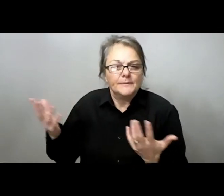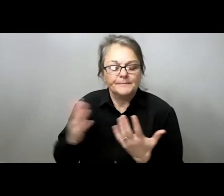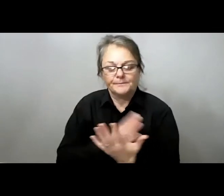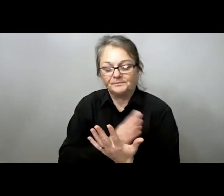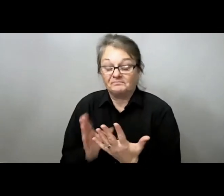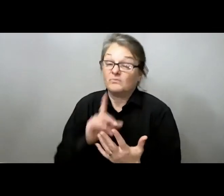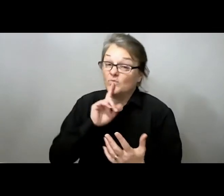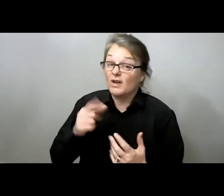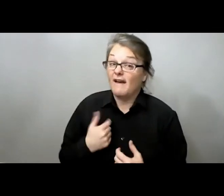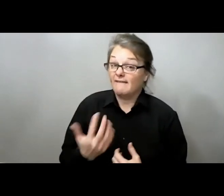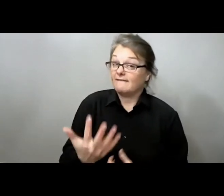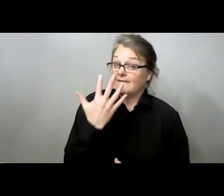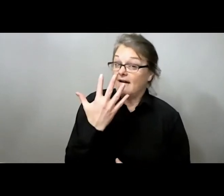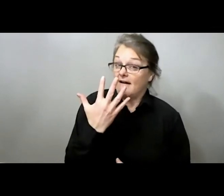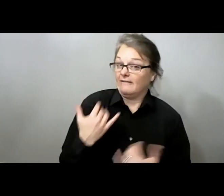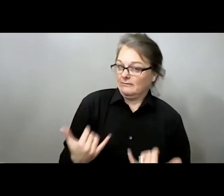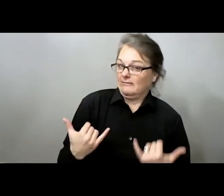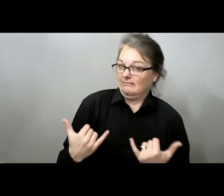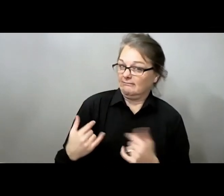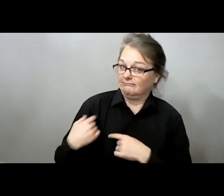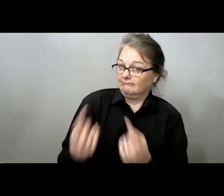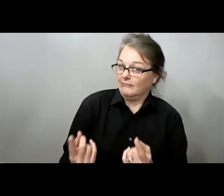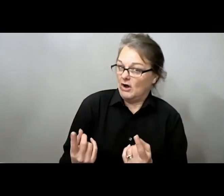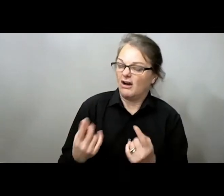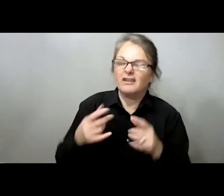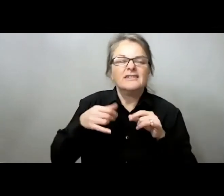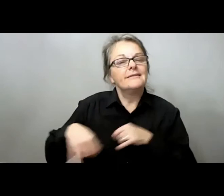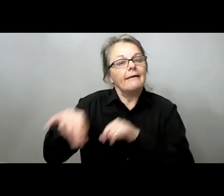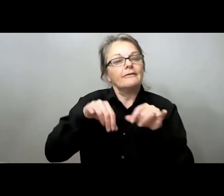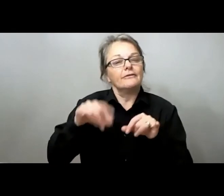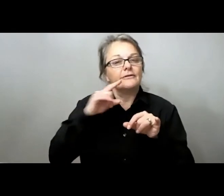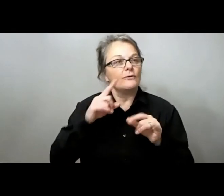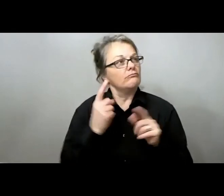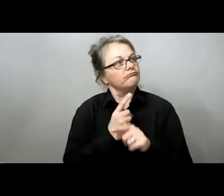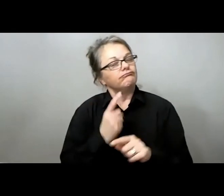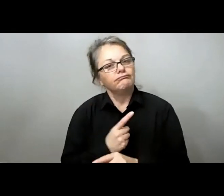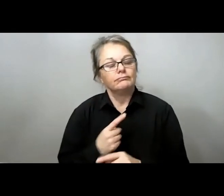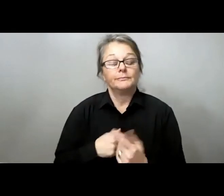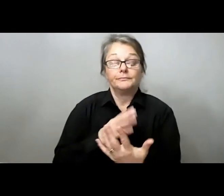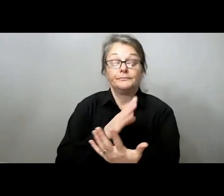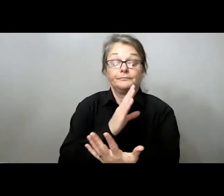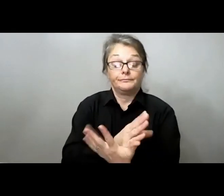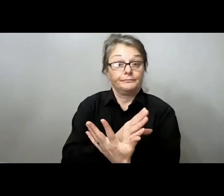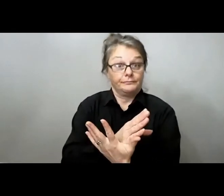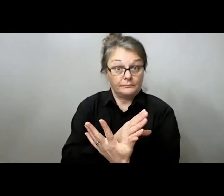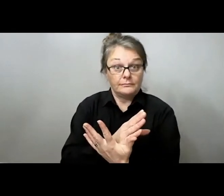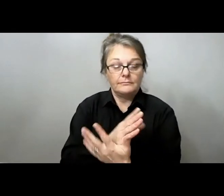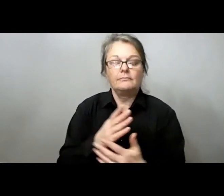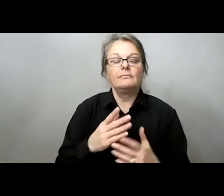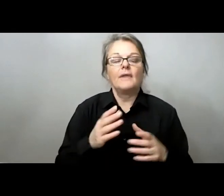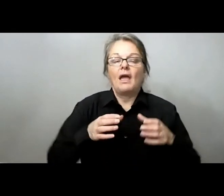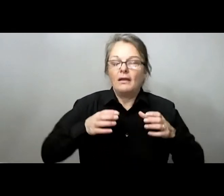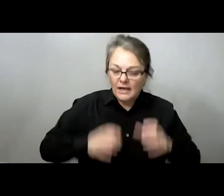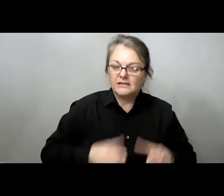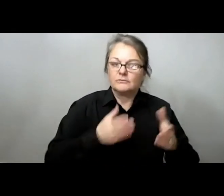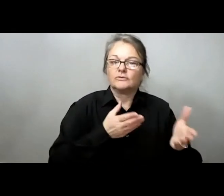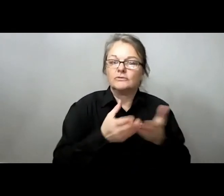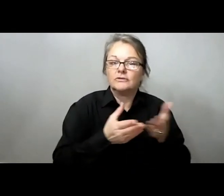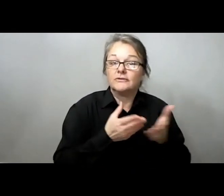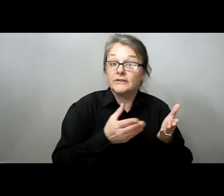THERE ARE FIVE STANDARDS CURRENTLY UNDER THE AODA. THE FIRST IS THE CUSTOMER SERVICE STANDARD,